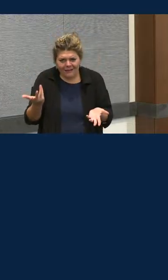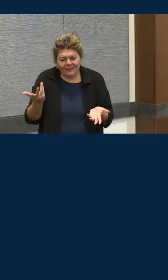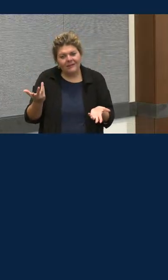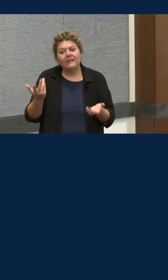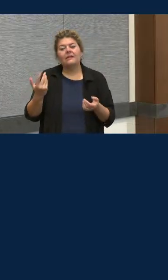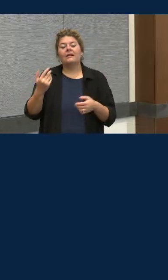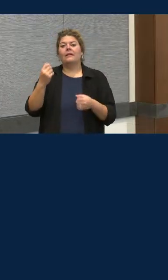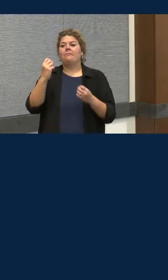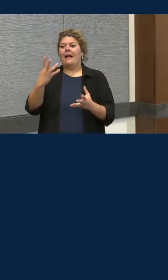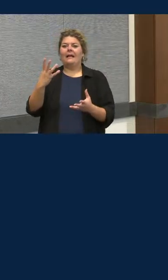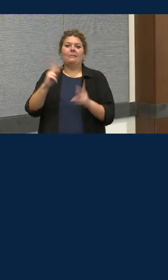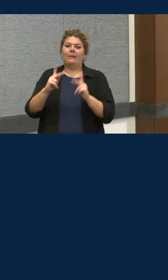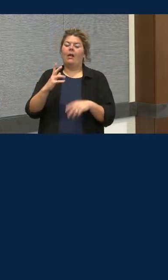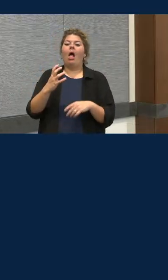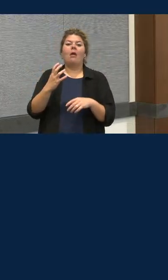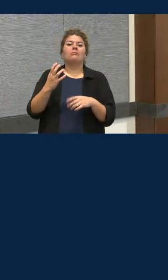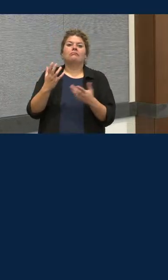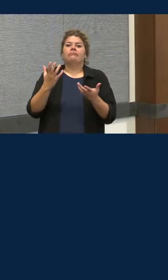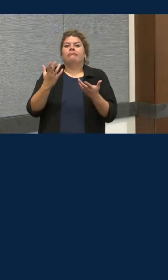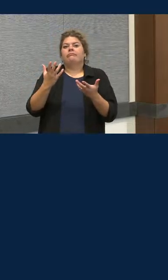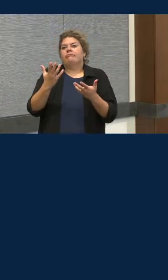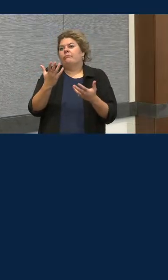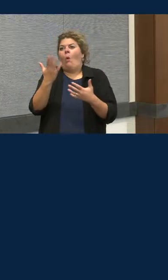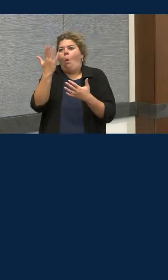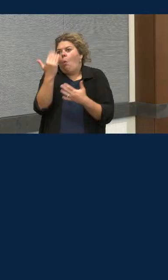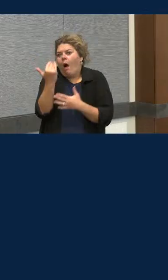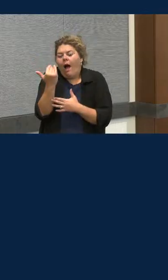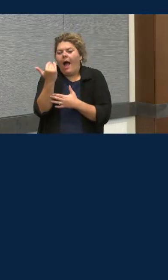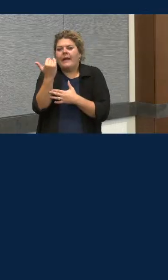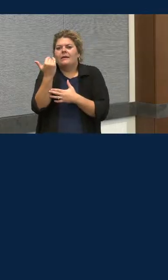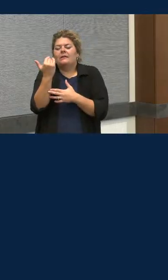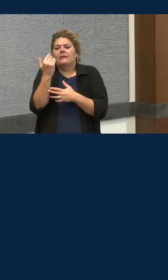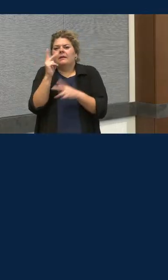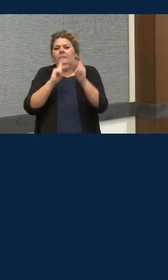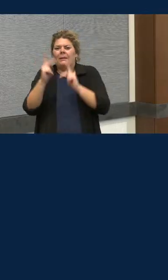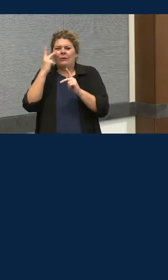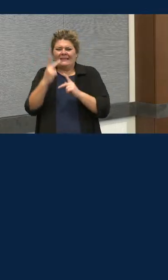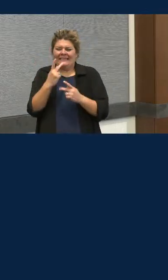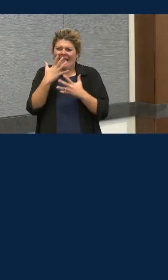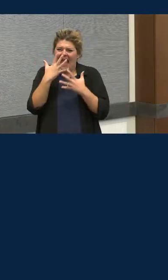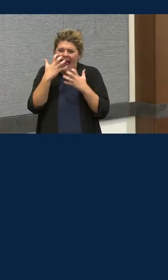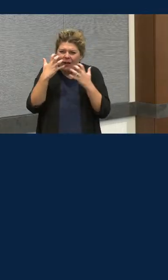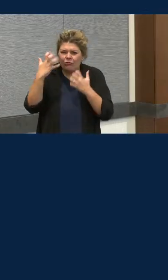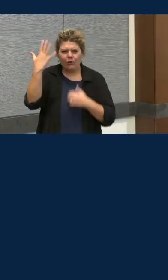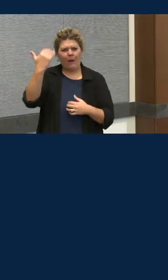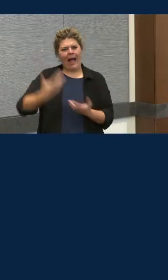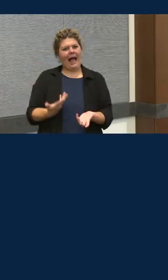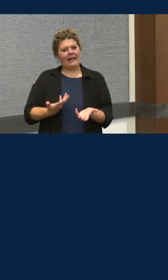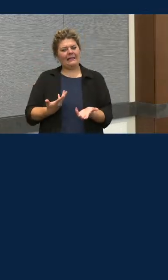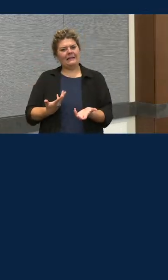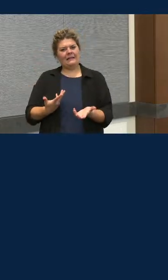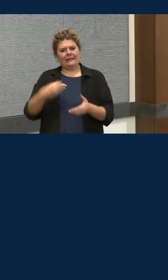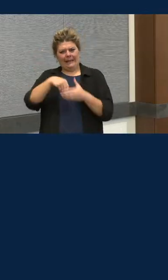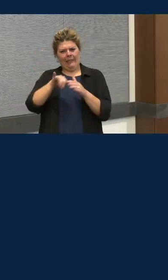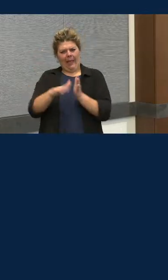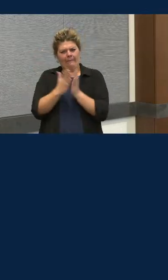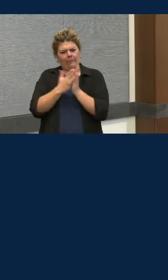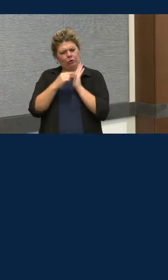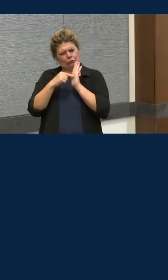Americans. Why did everybody sort of seem angry. In the